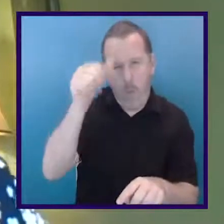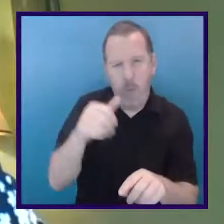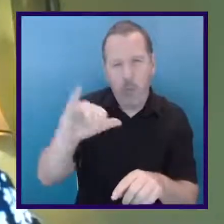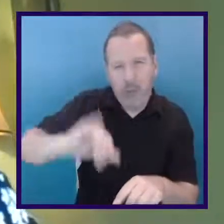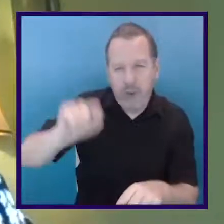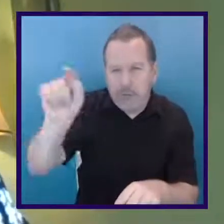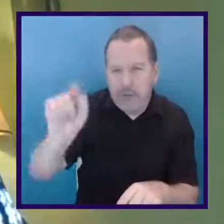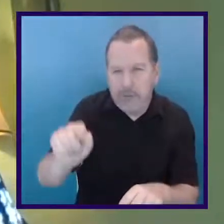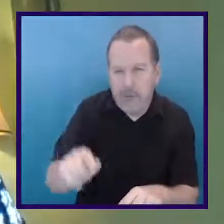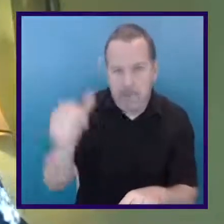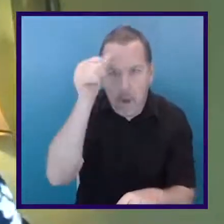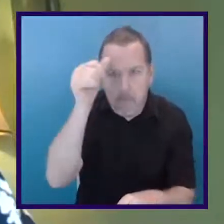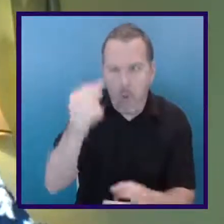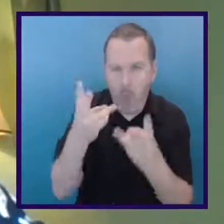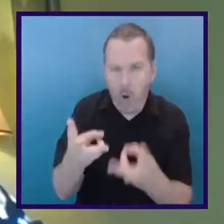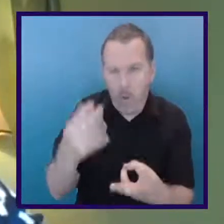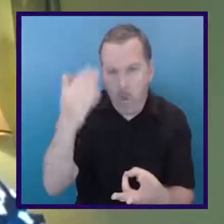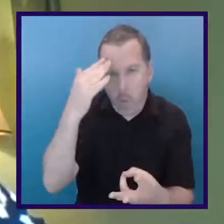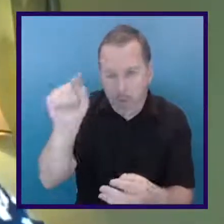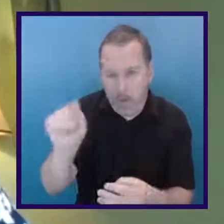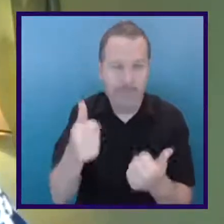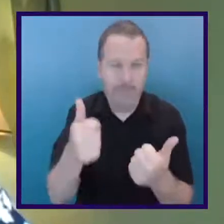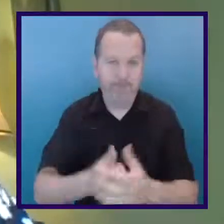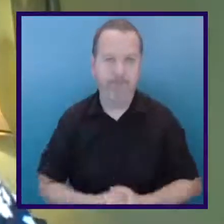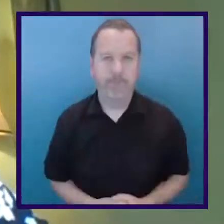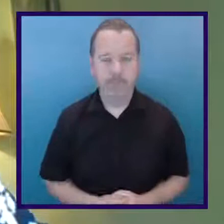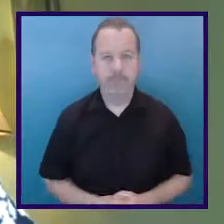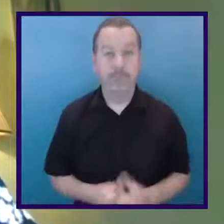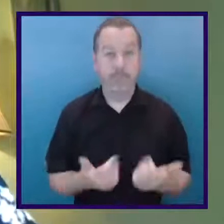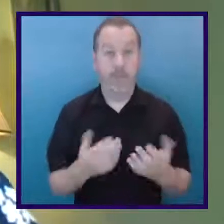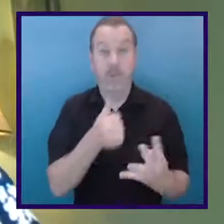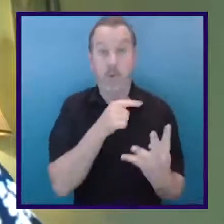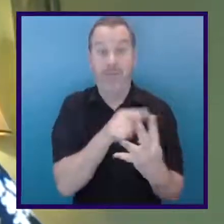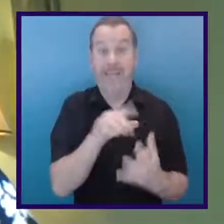So, Kevin, if you don't mind, I'm going to go to you first.